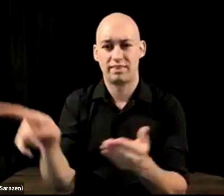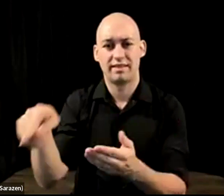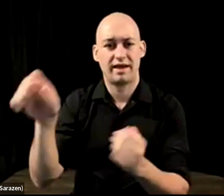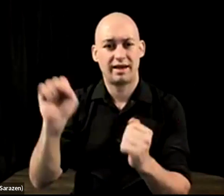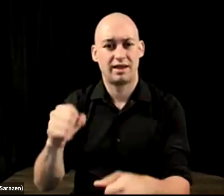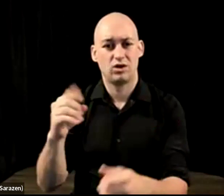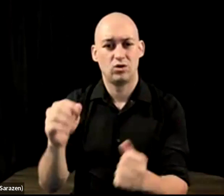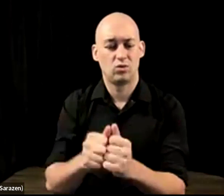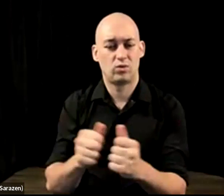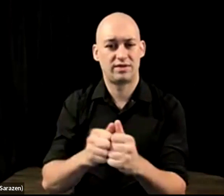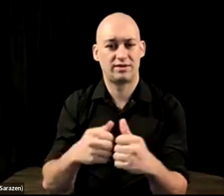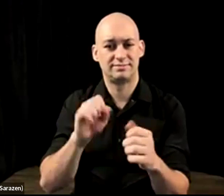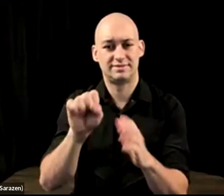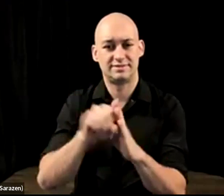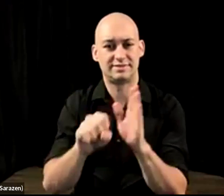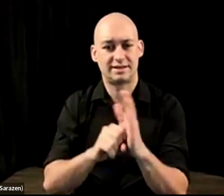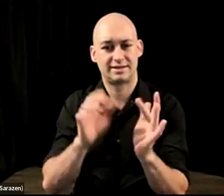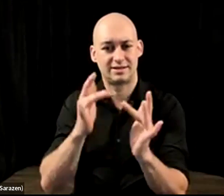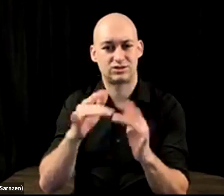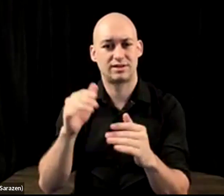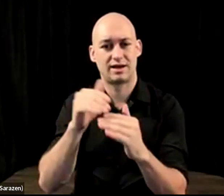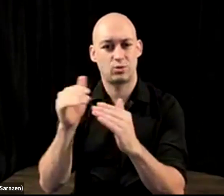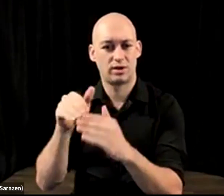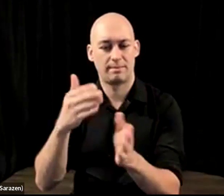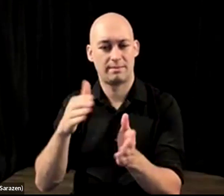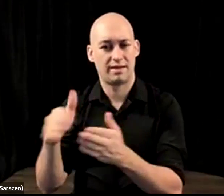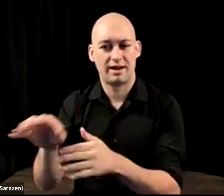the access to the funds and the grants and then regular updates on the rollout.